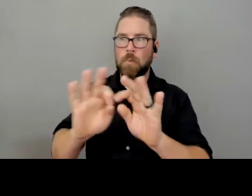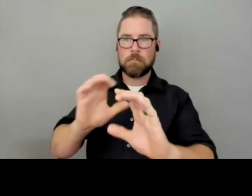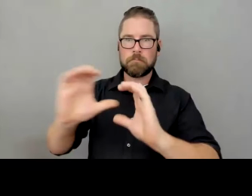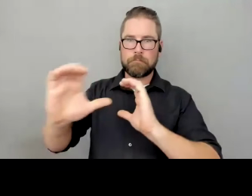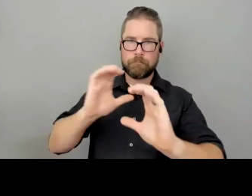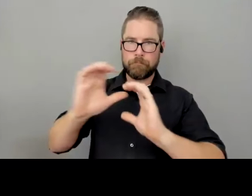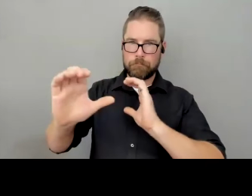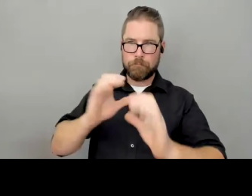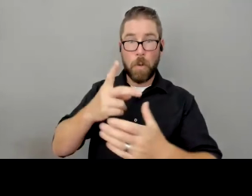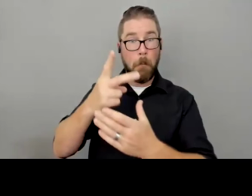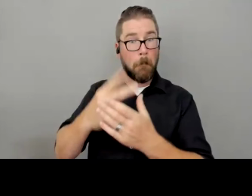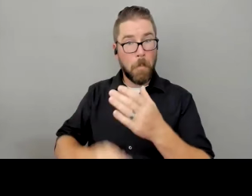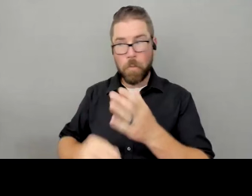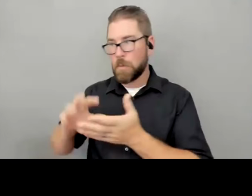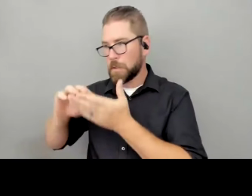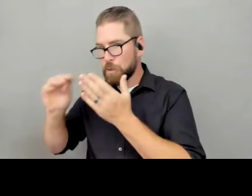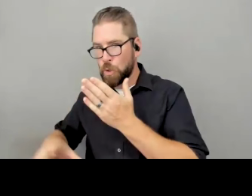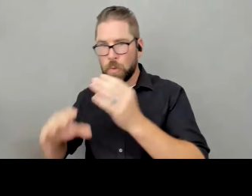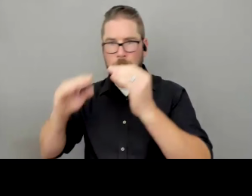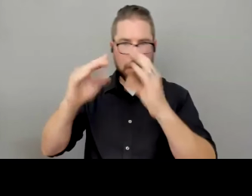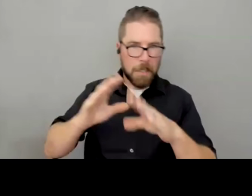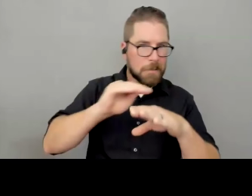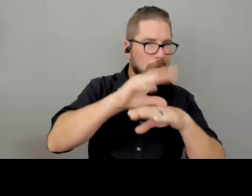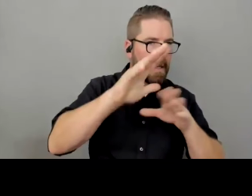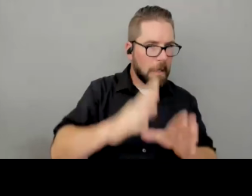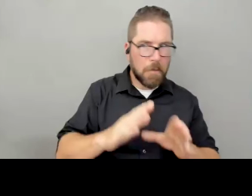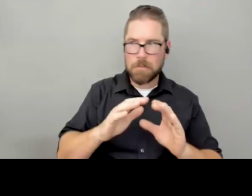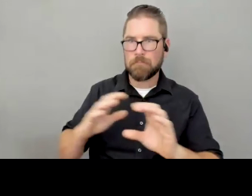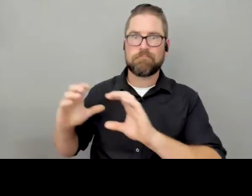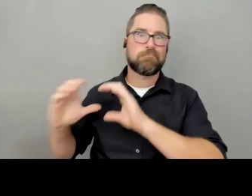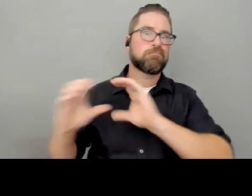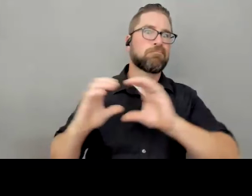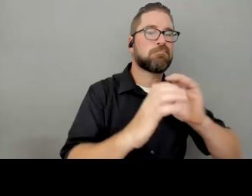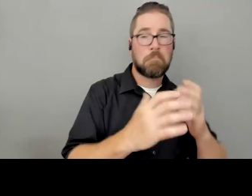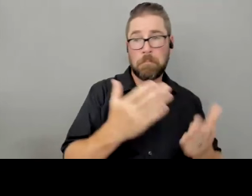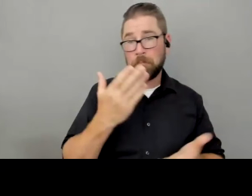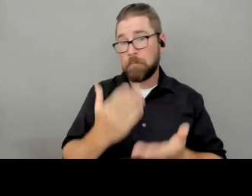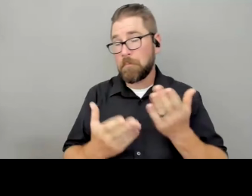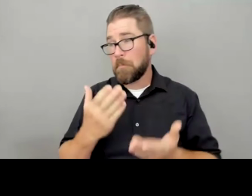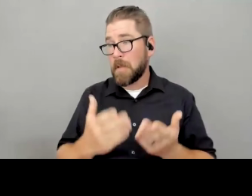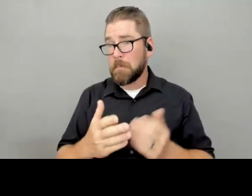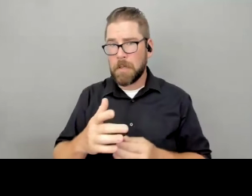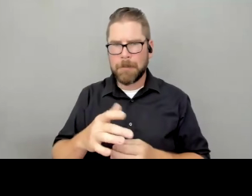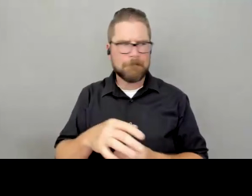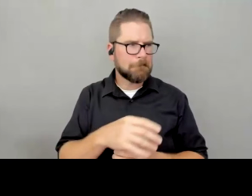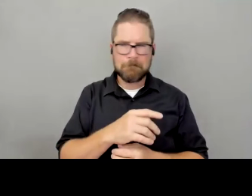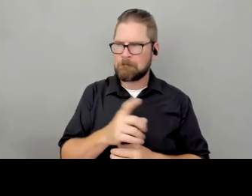So if you raise a flag for some students and you have a good amount, you have students who have done